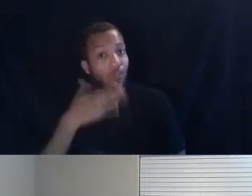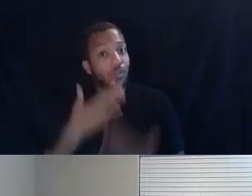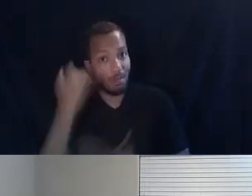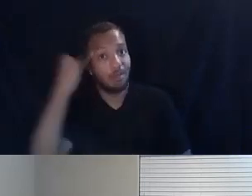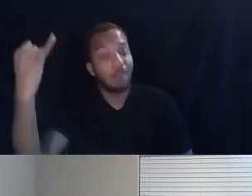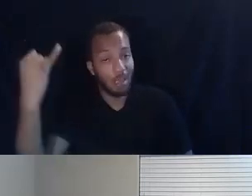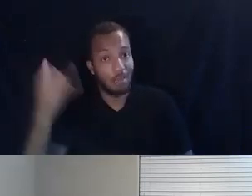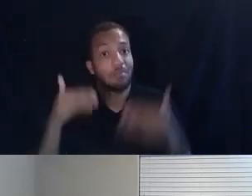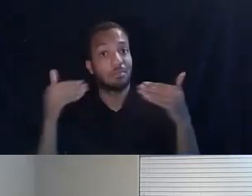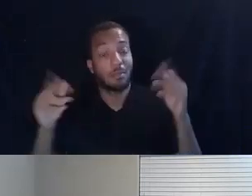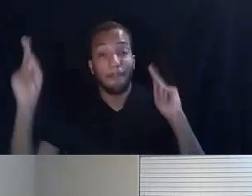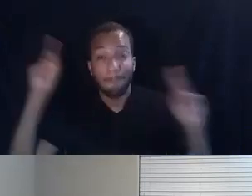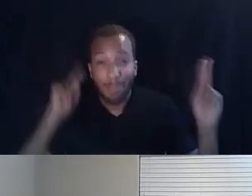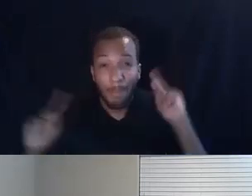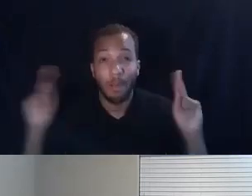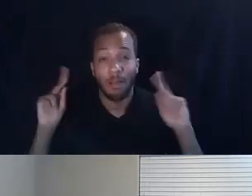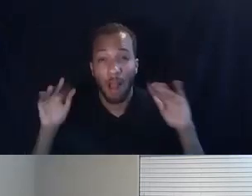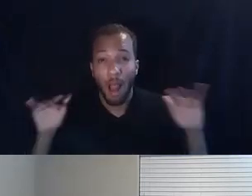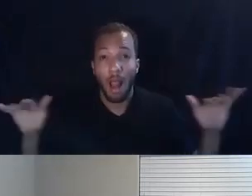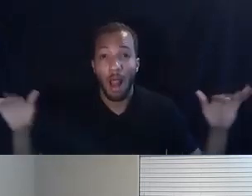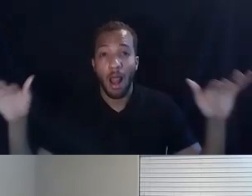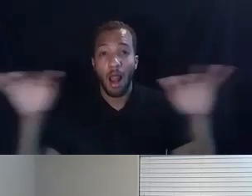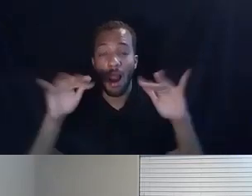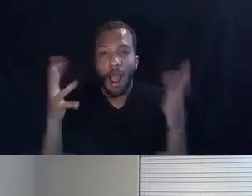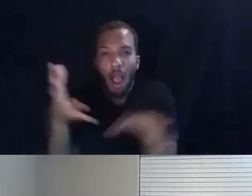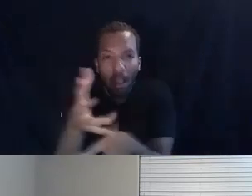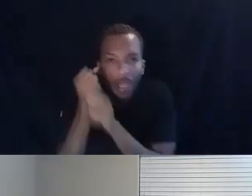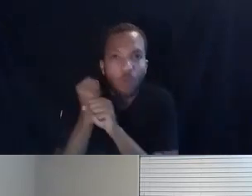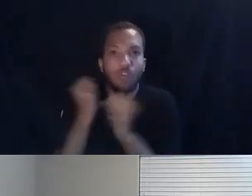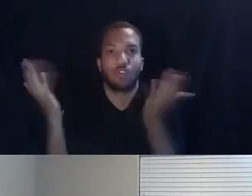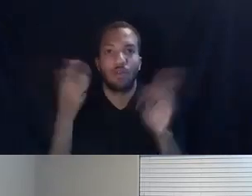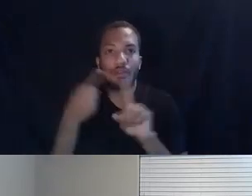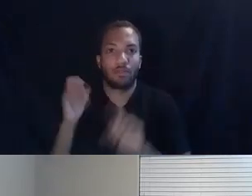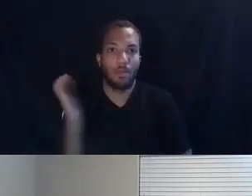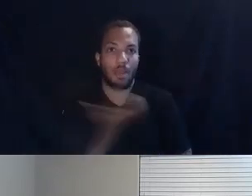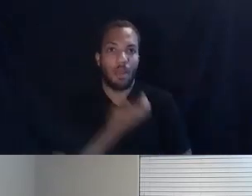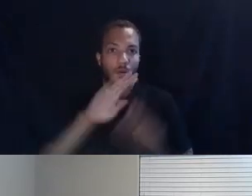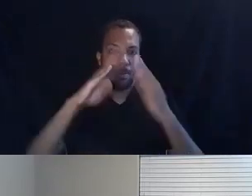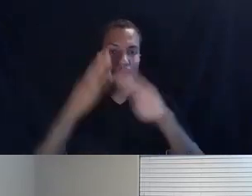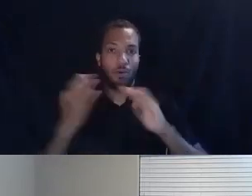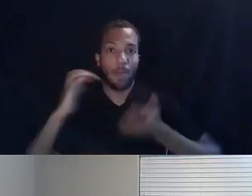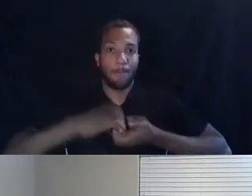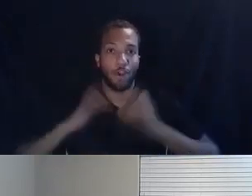People are receiving services well from our community partners and we as the state,